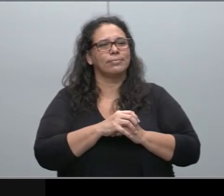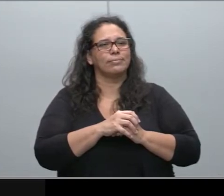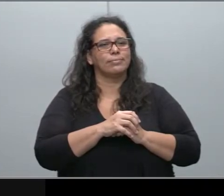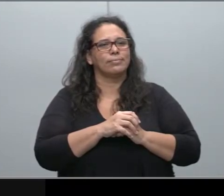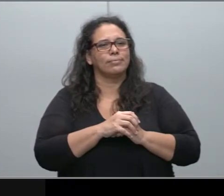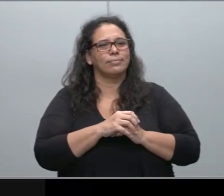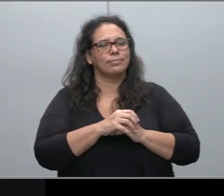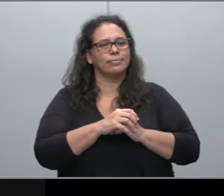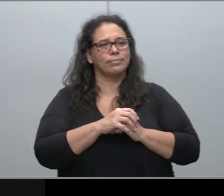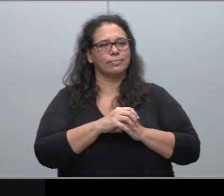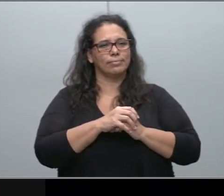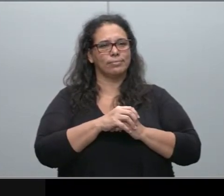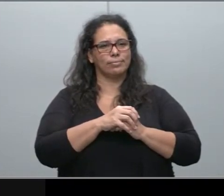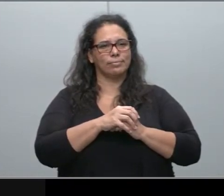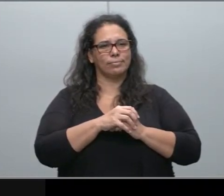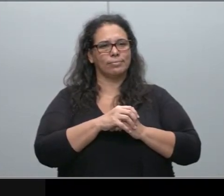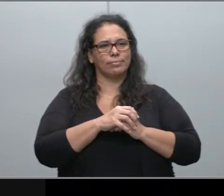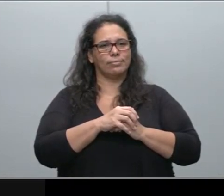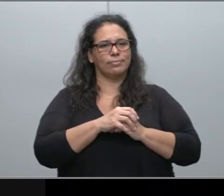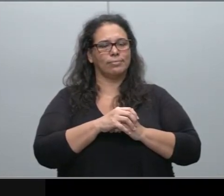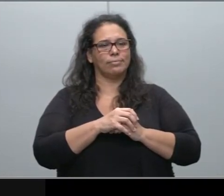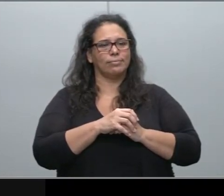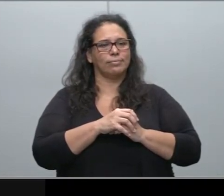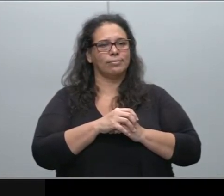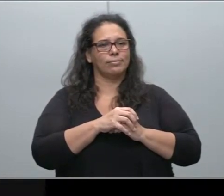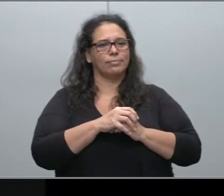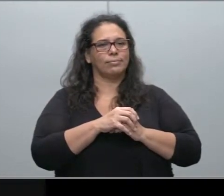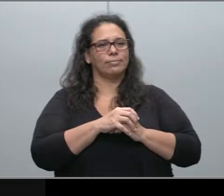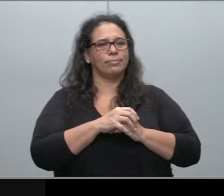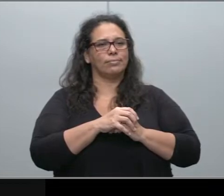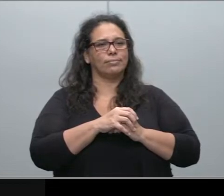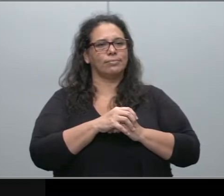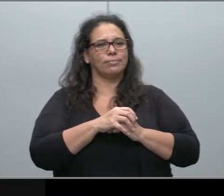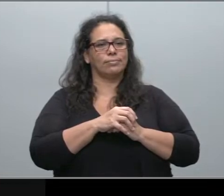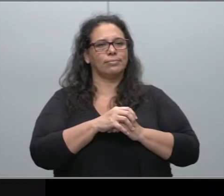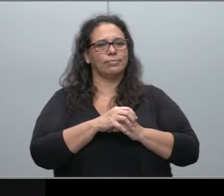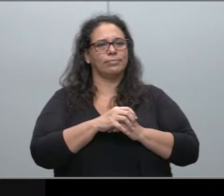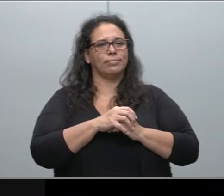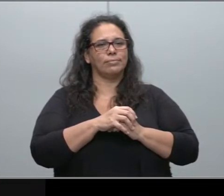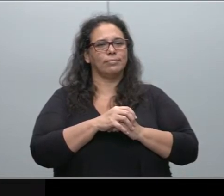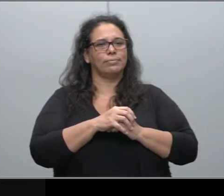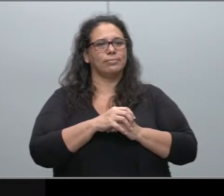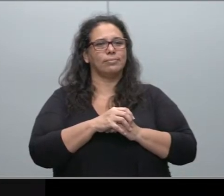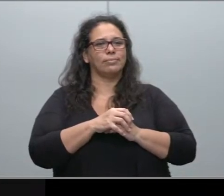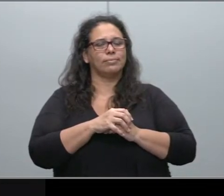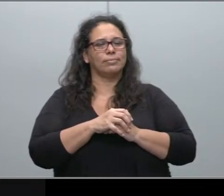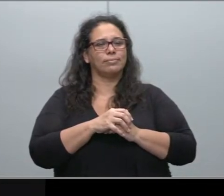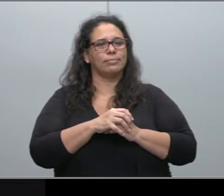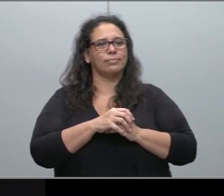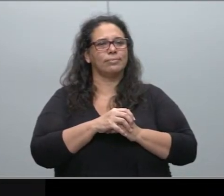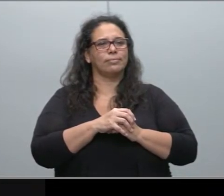He has no idea how to use these things. So like Parent University is something